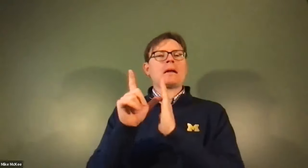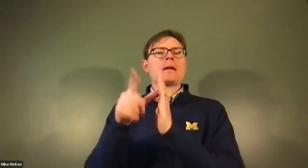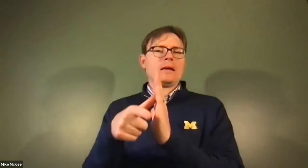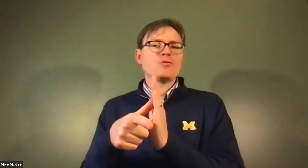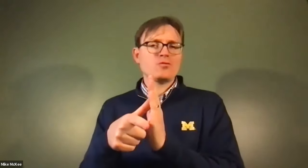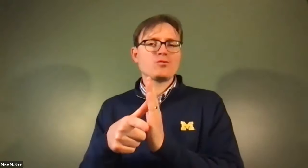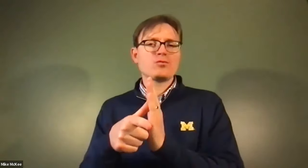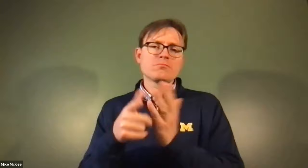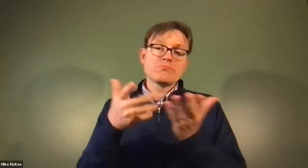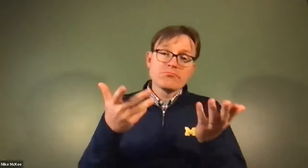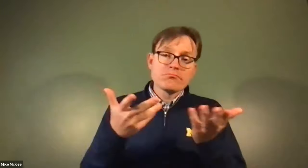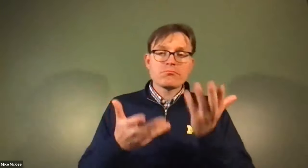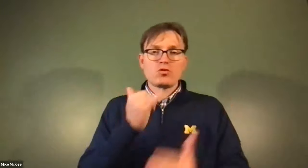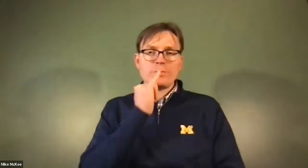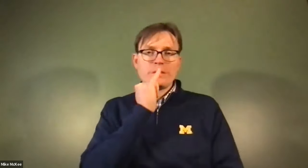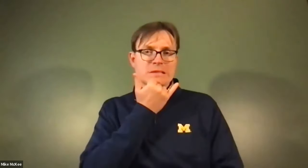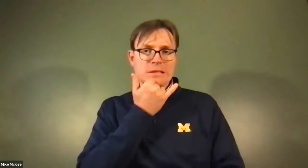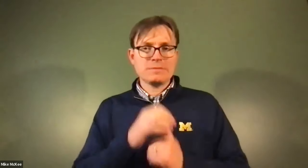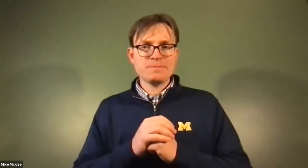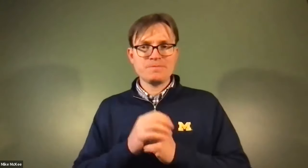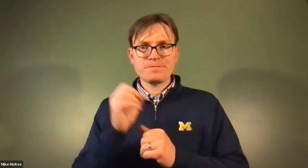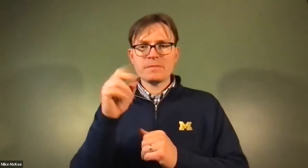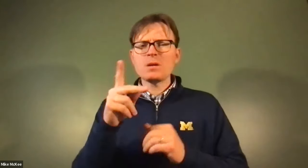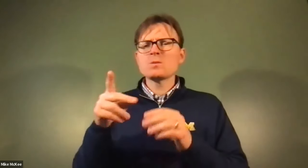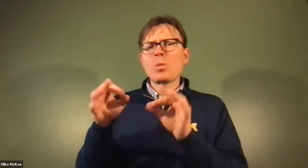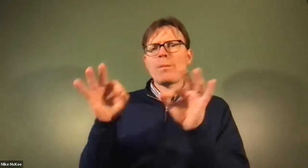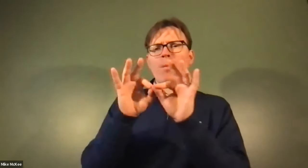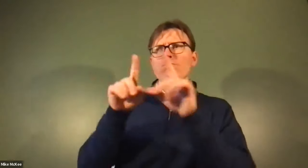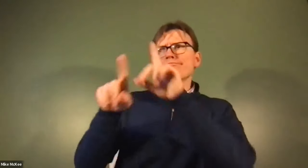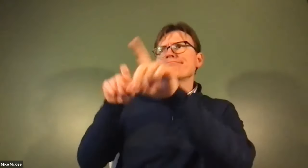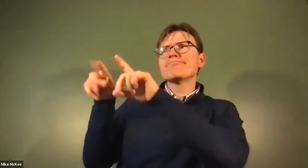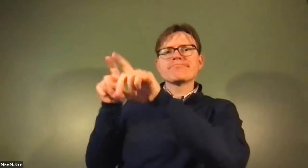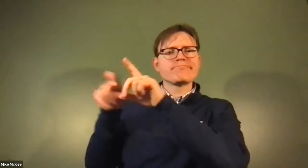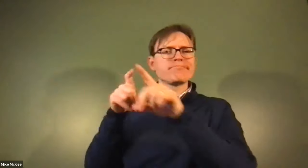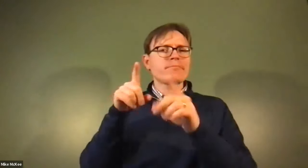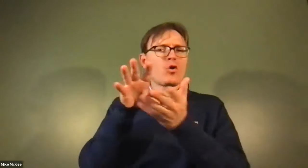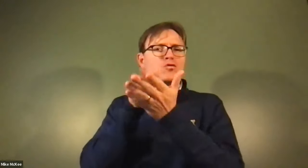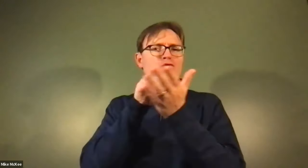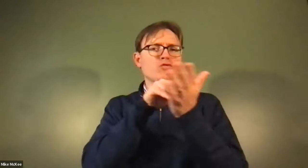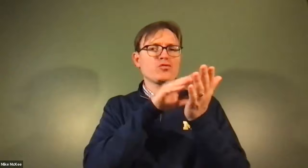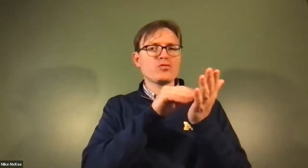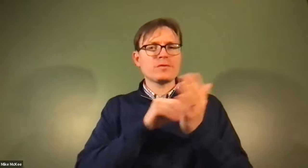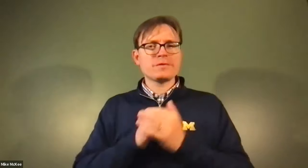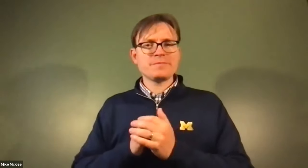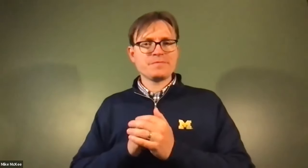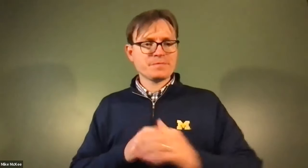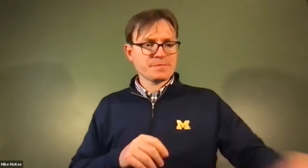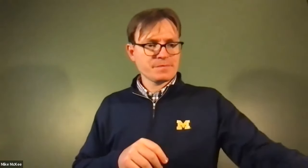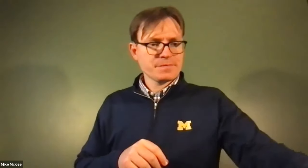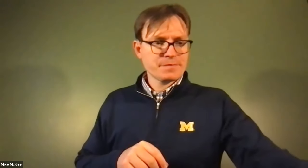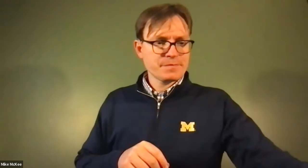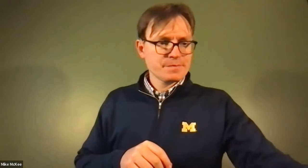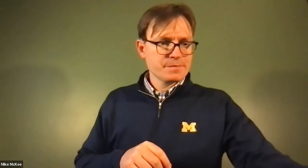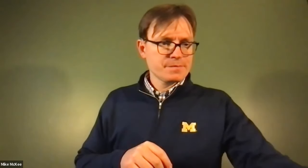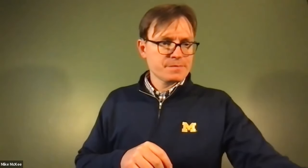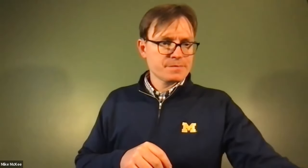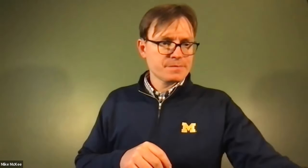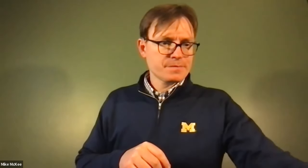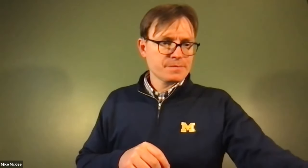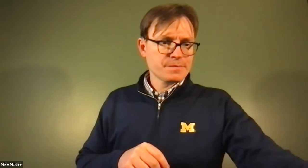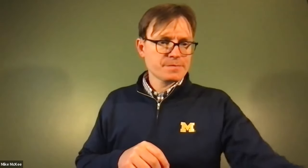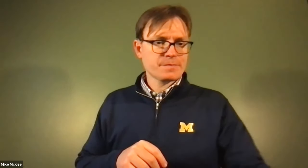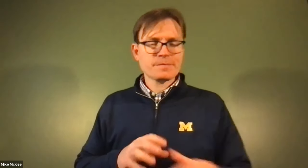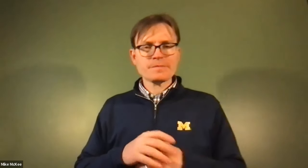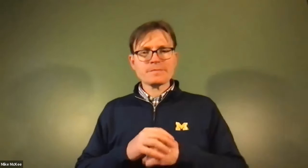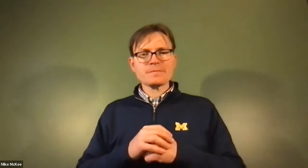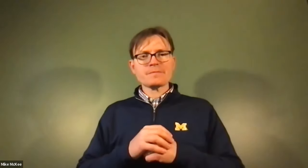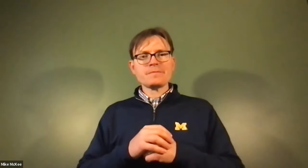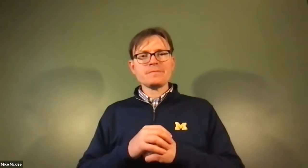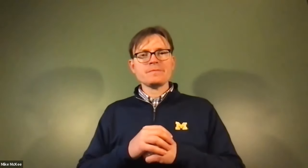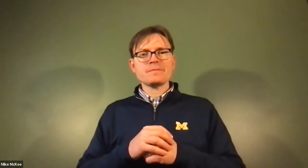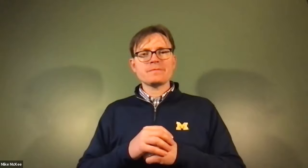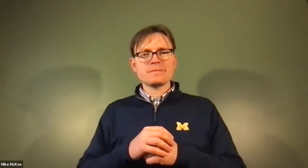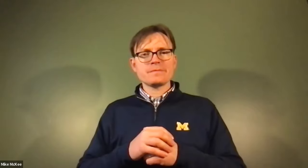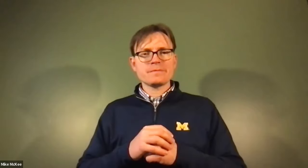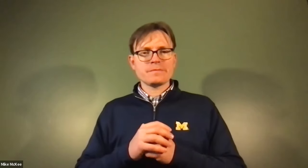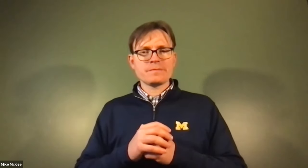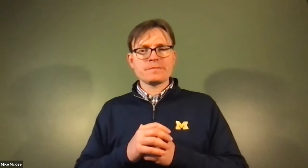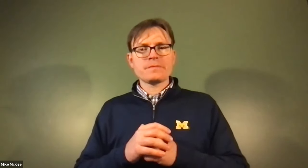James Cech: If you don't know about your family history, you might wait longer than you should before bringing this up and getting an address with your doctor so it's important to ask those questions with your family and learn about your family history.